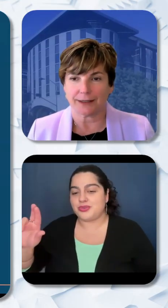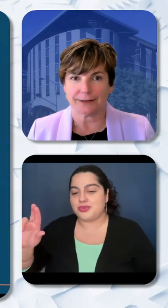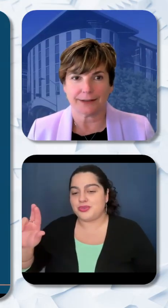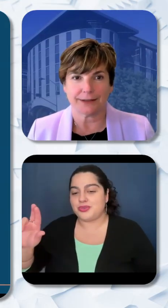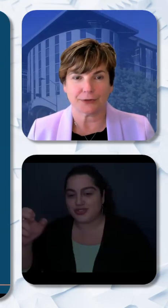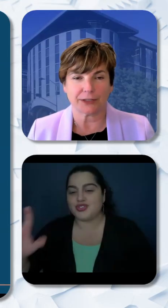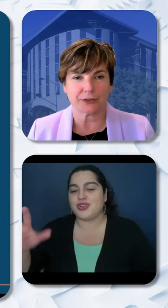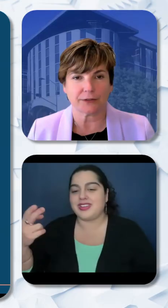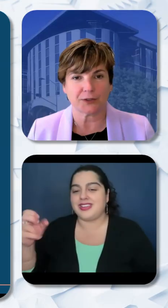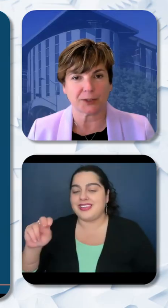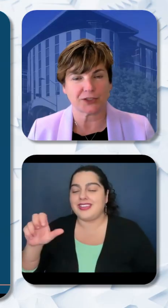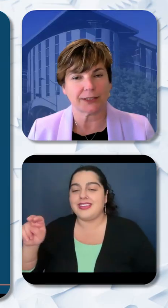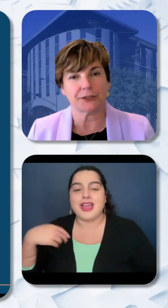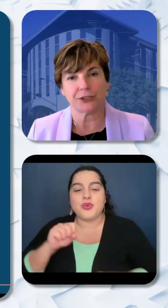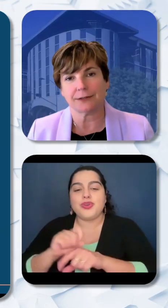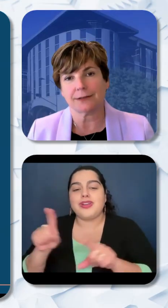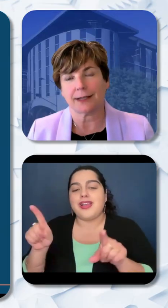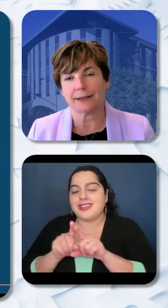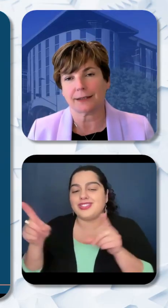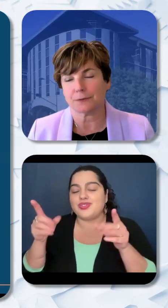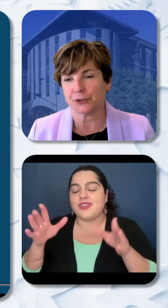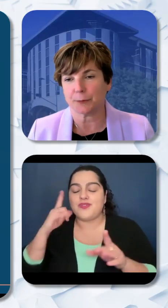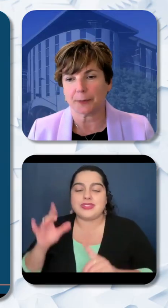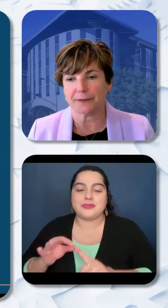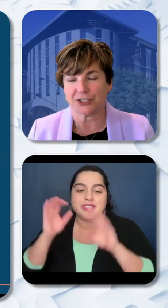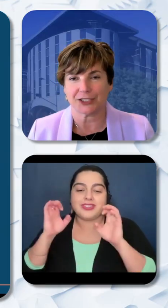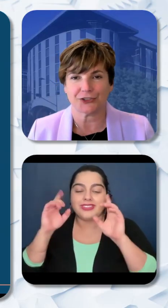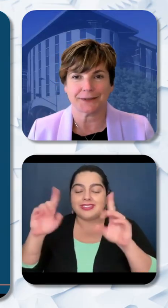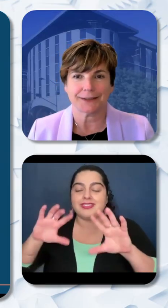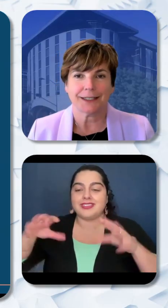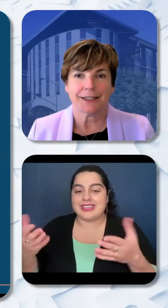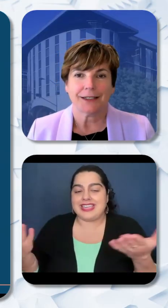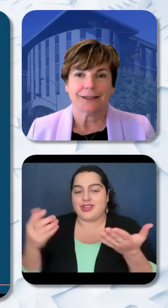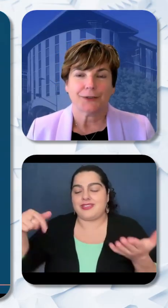as the Director of the Special Ed Division at the California Department of Education.